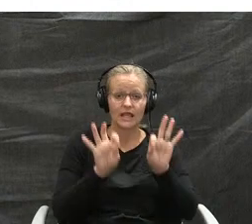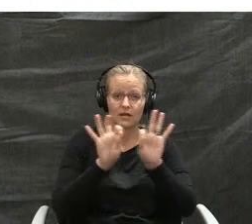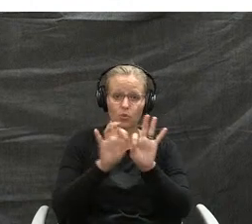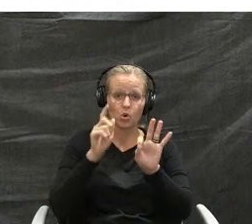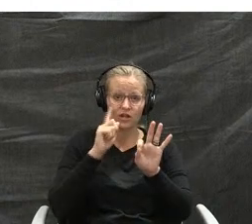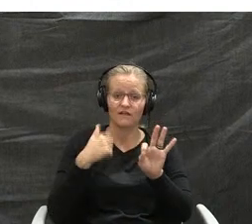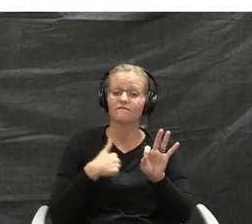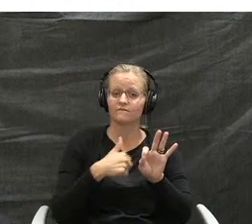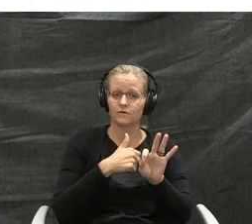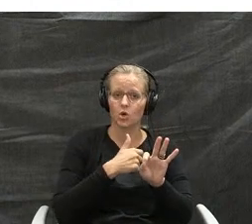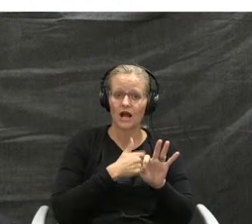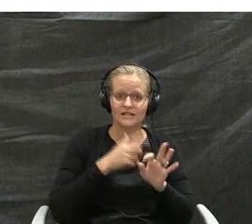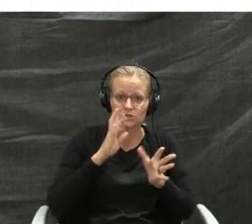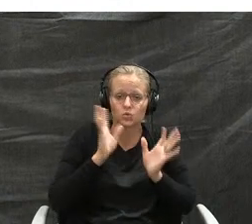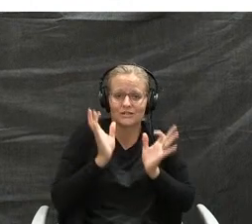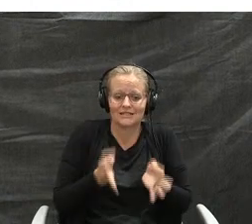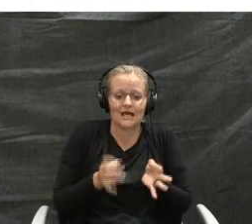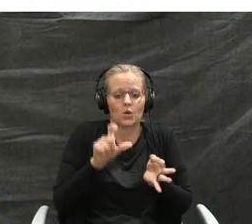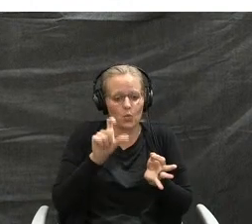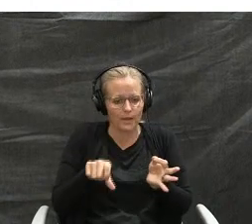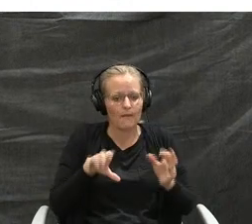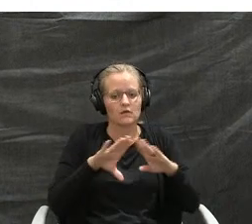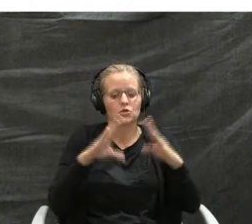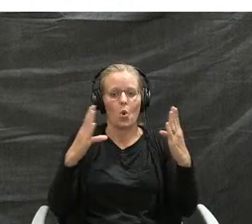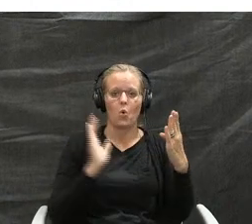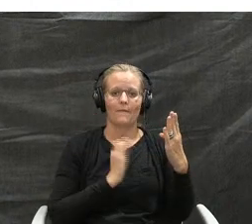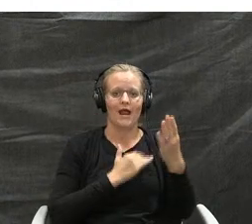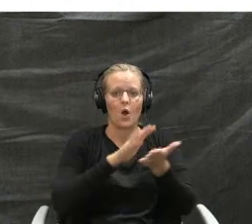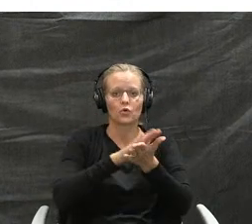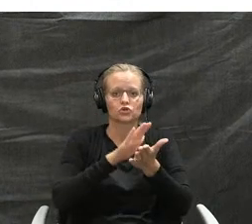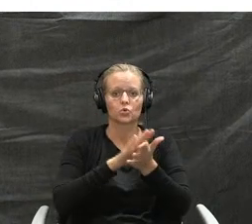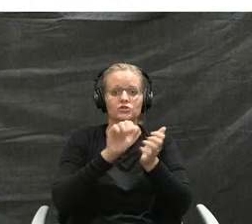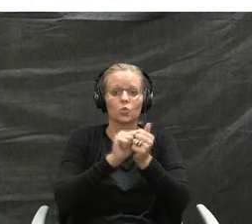with safe levels and with complete safety for everyone who wants to be in school.